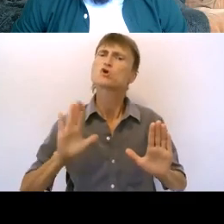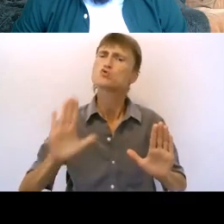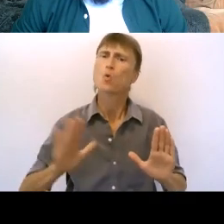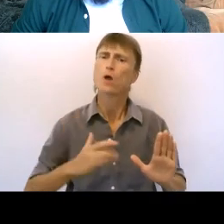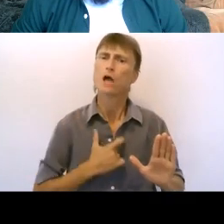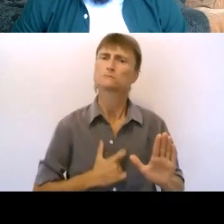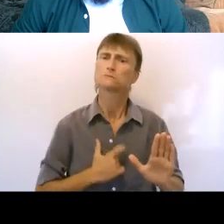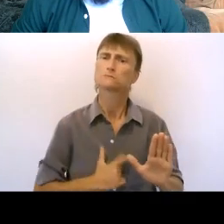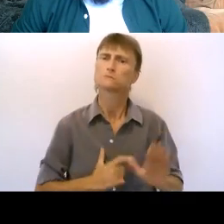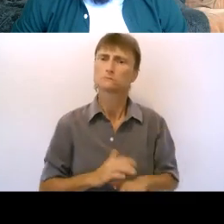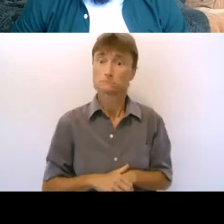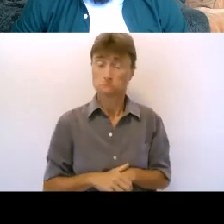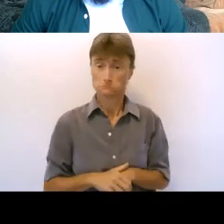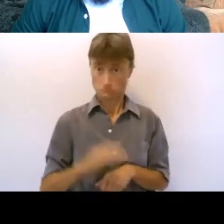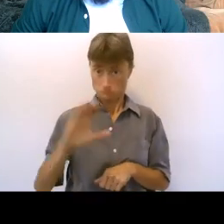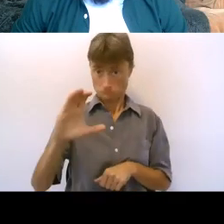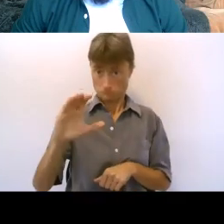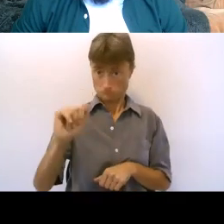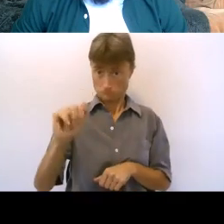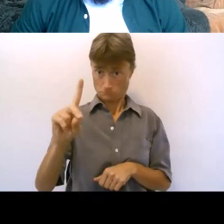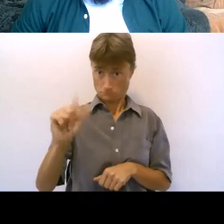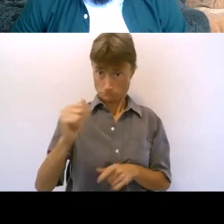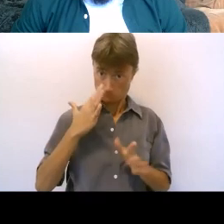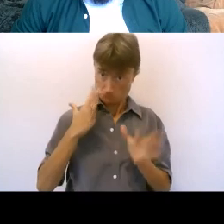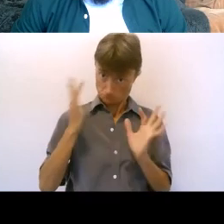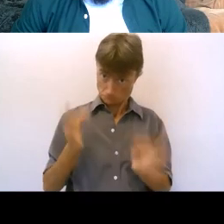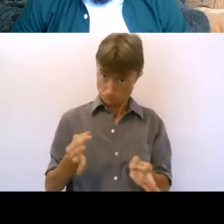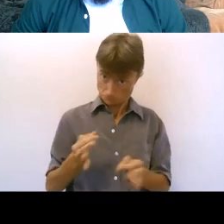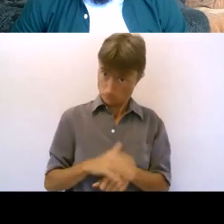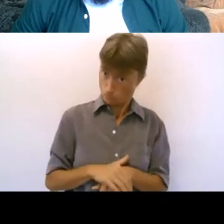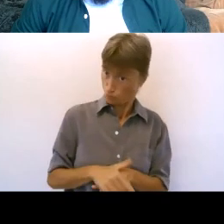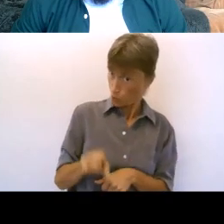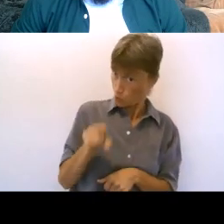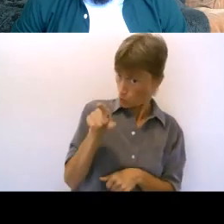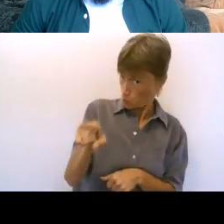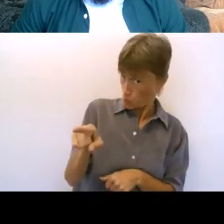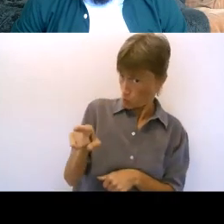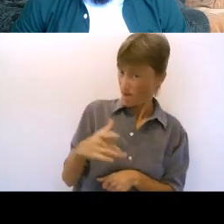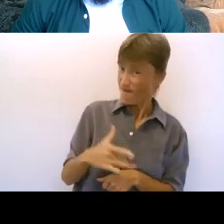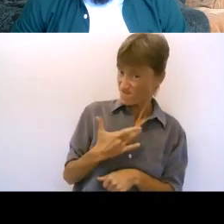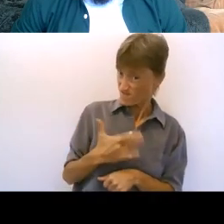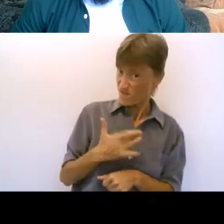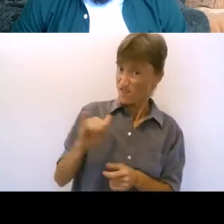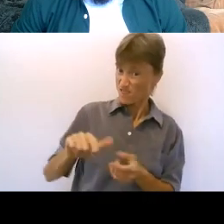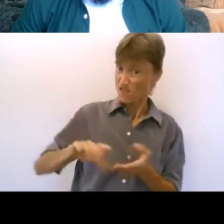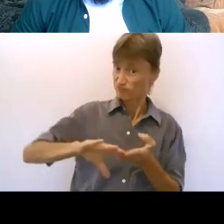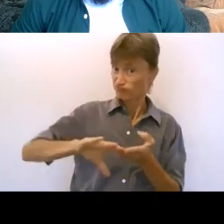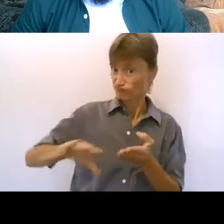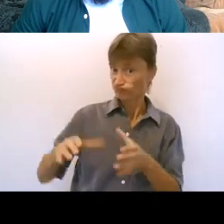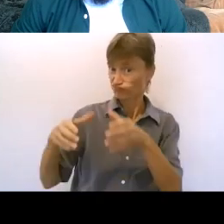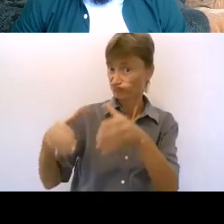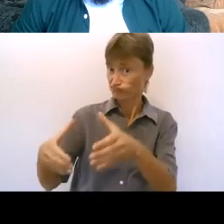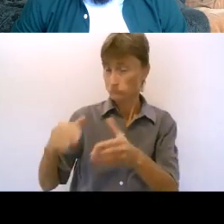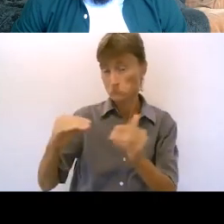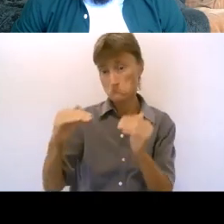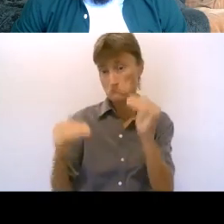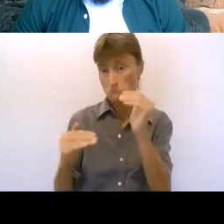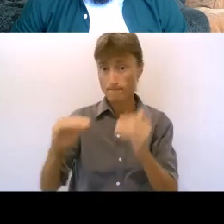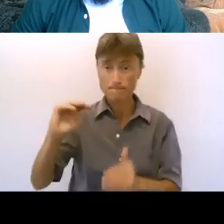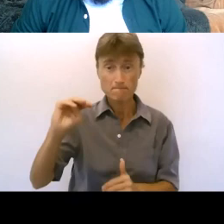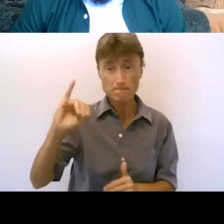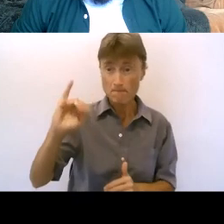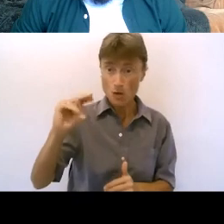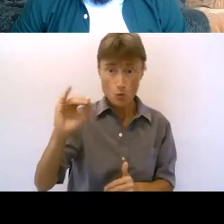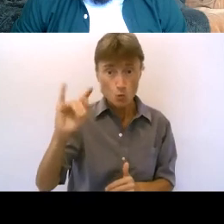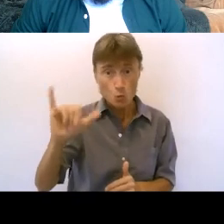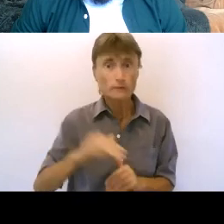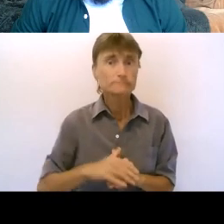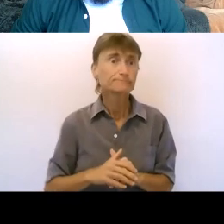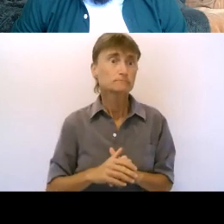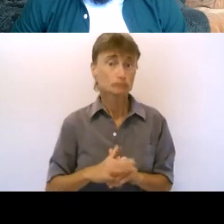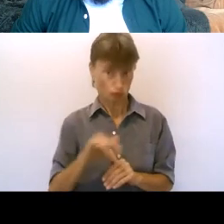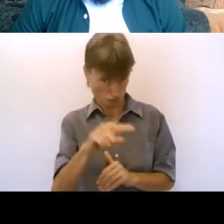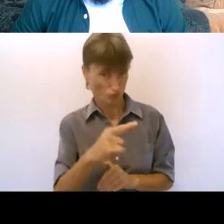or not you considered yourself a visible minority as an example, or a BIPOC person, or any other